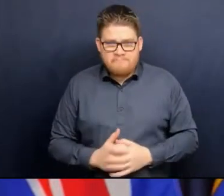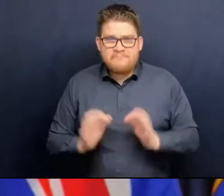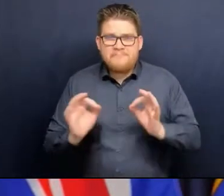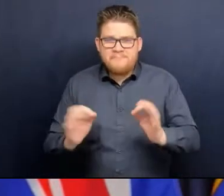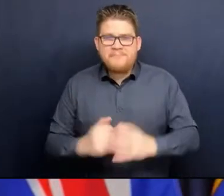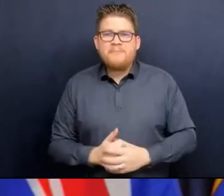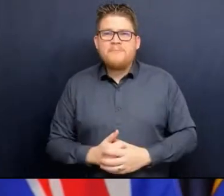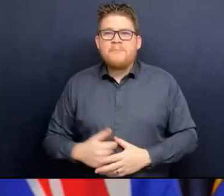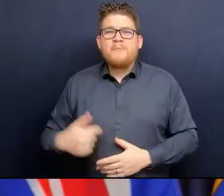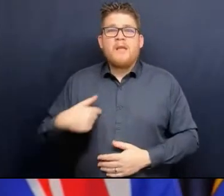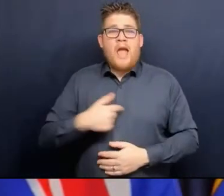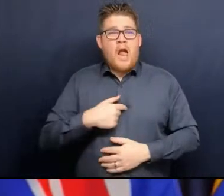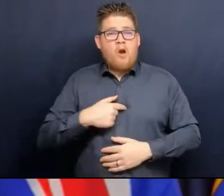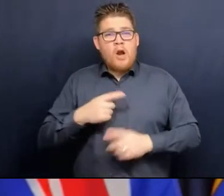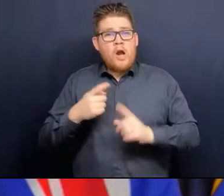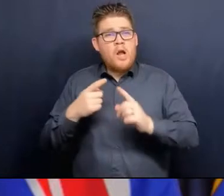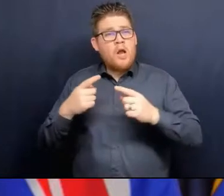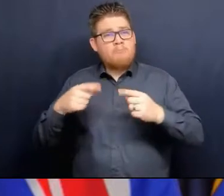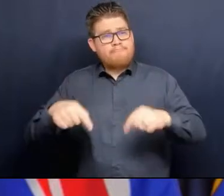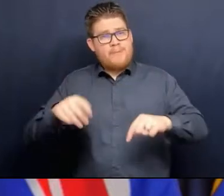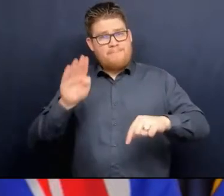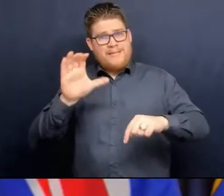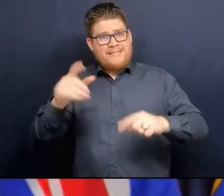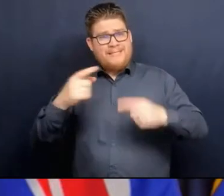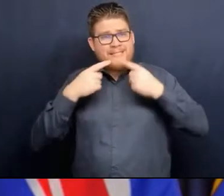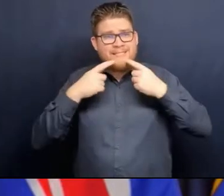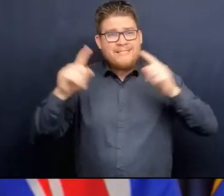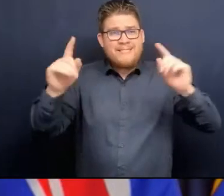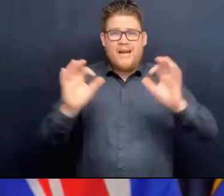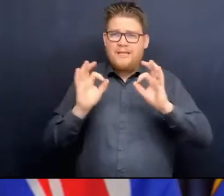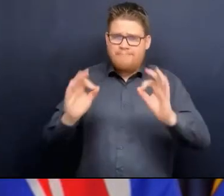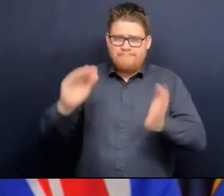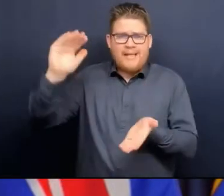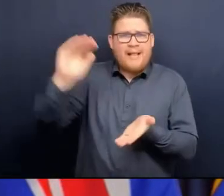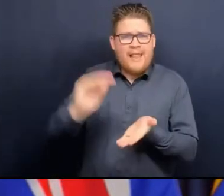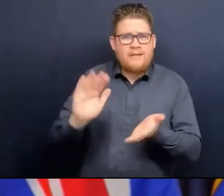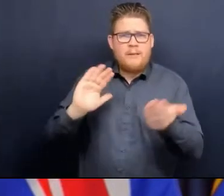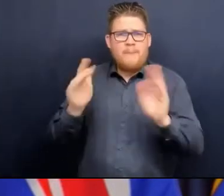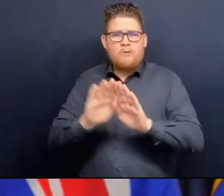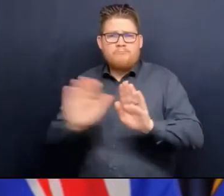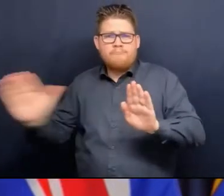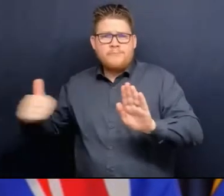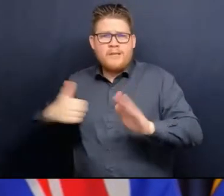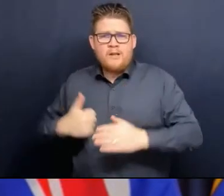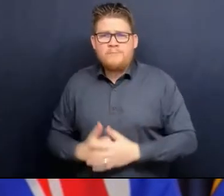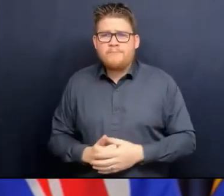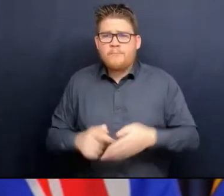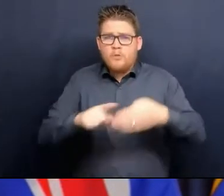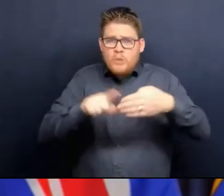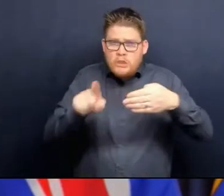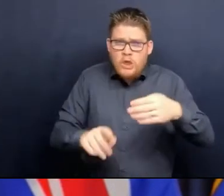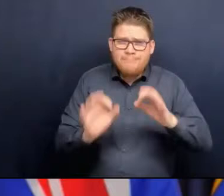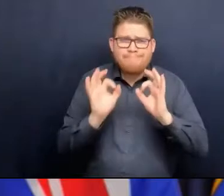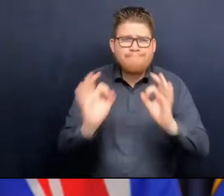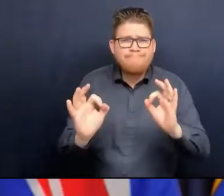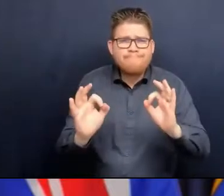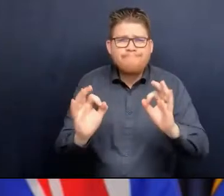very good. And I think our response has been consistent, so it's not a race of a few days. I